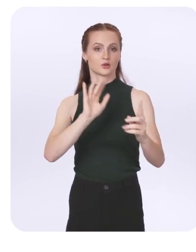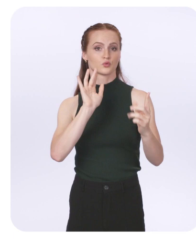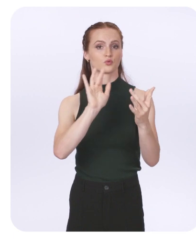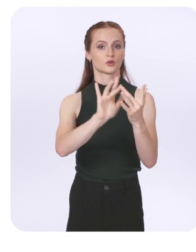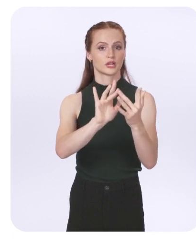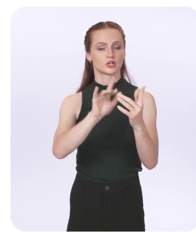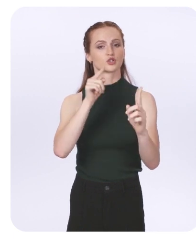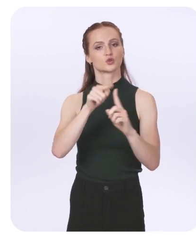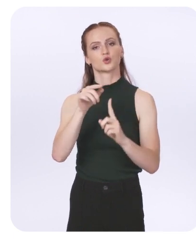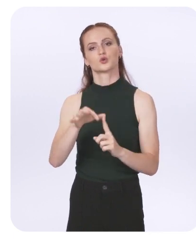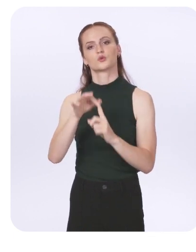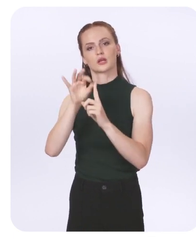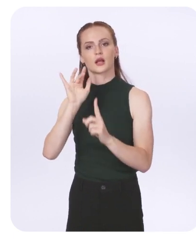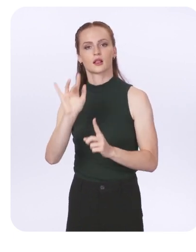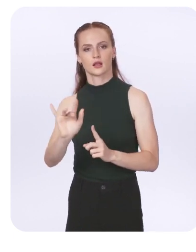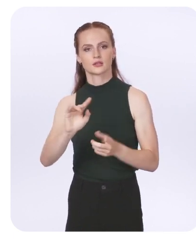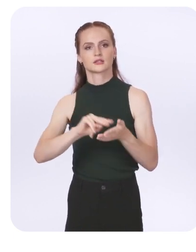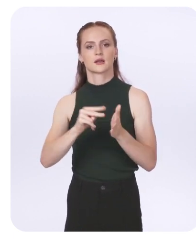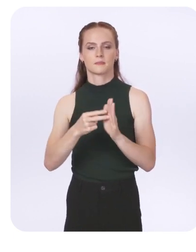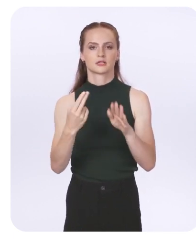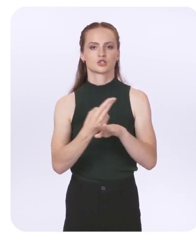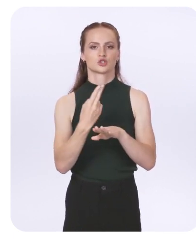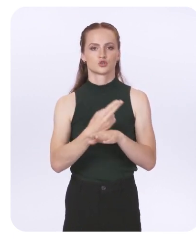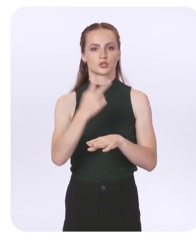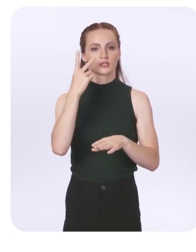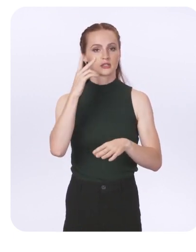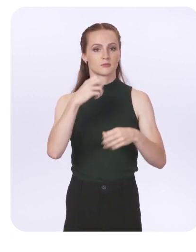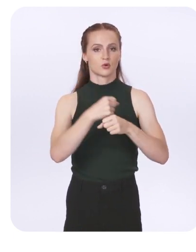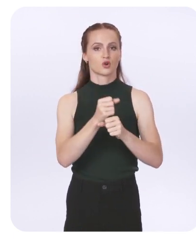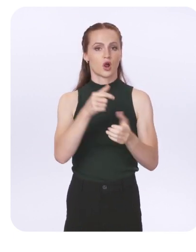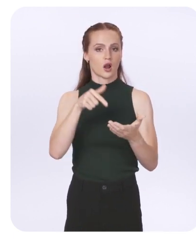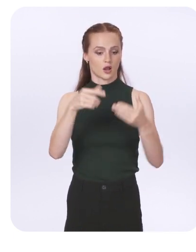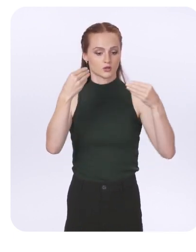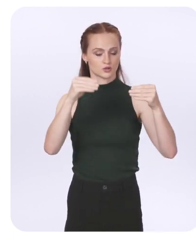For example, if your reach is great, but your reach to unique clicks is low,